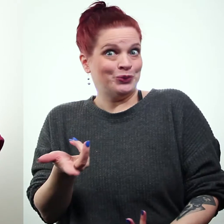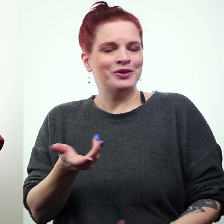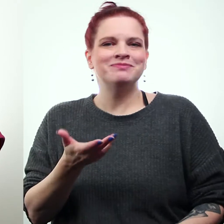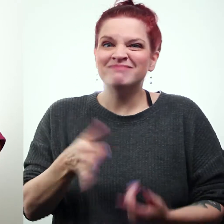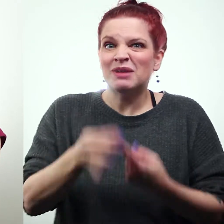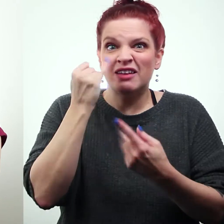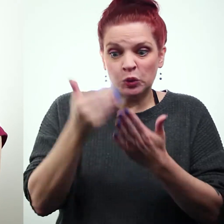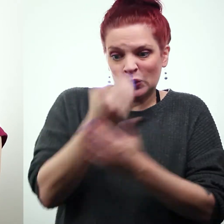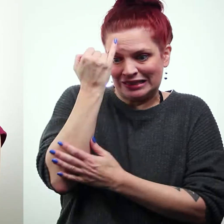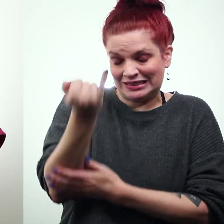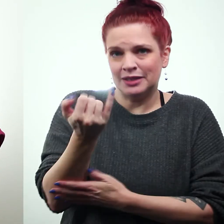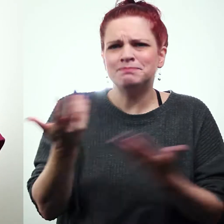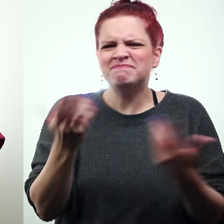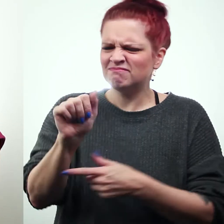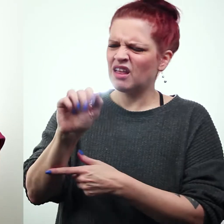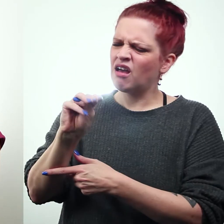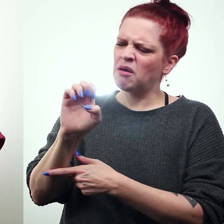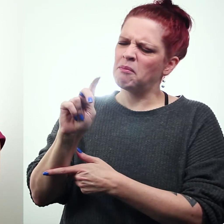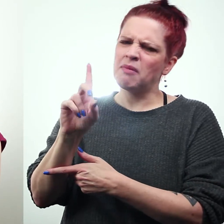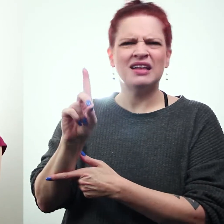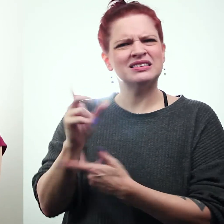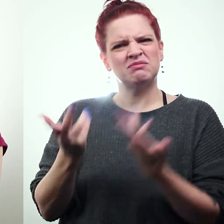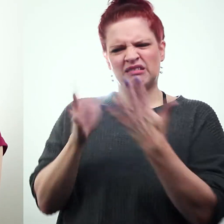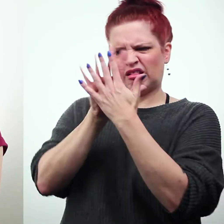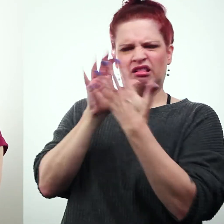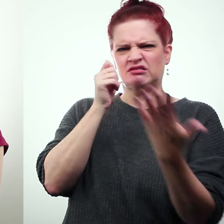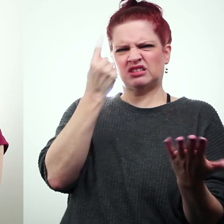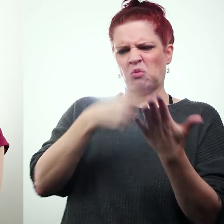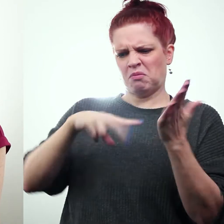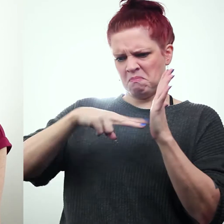some of us, especially if it's new. So that concept could be a little bit abstract.